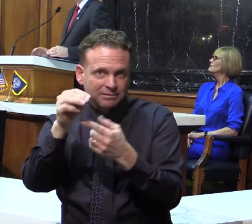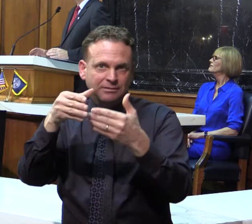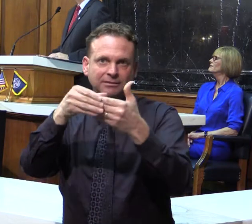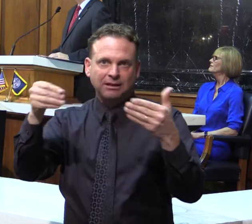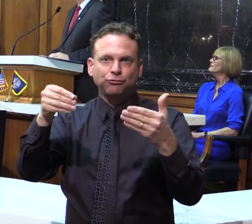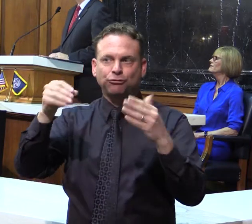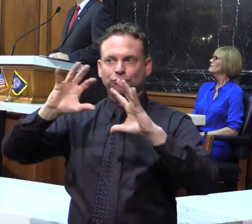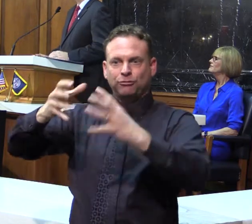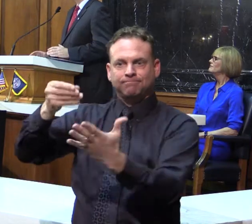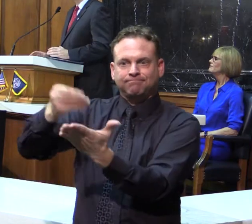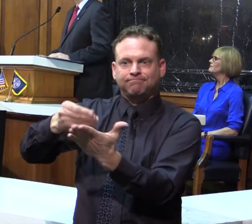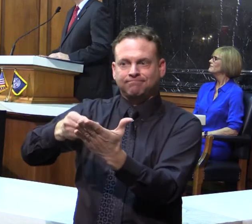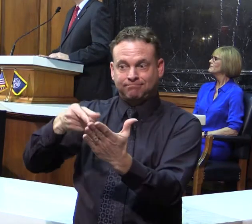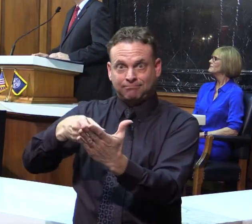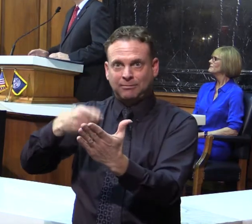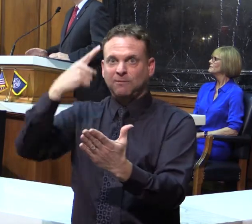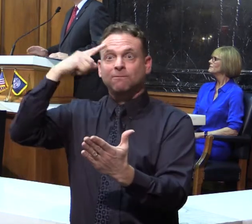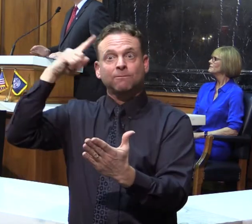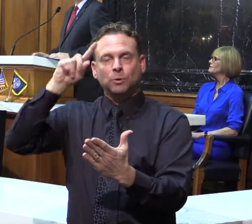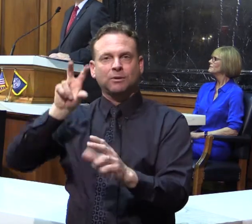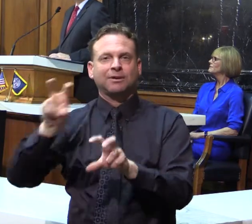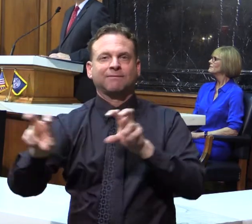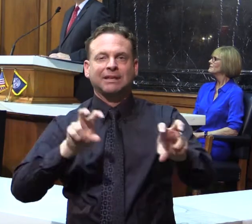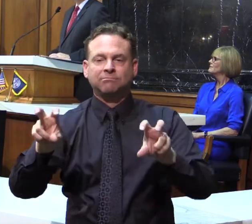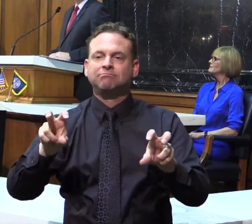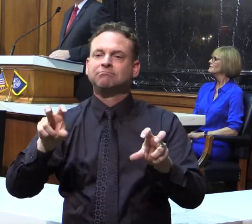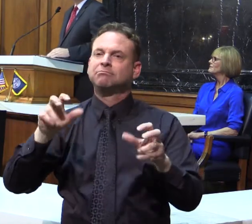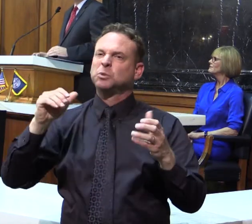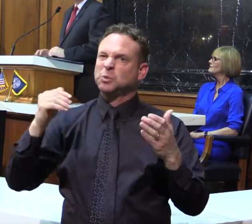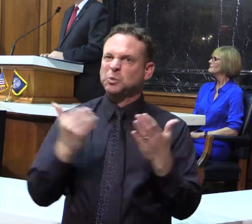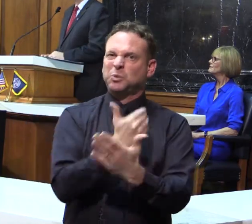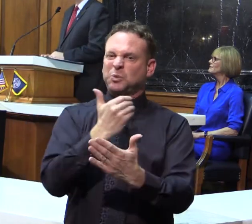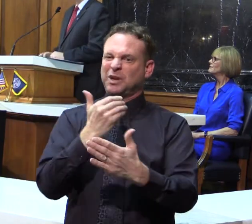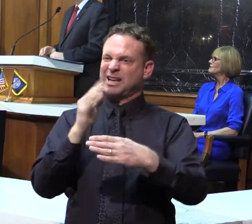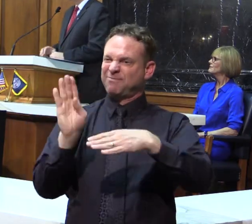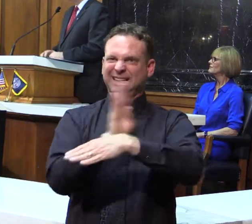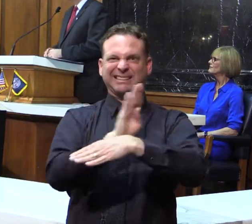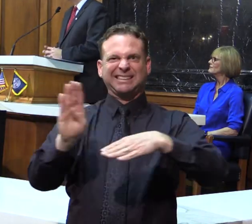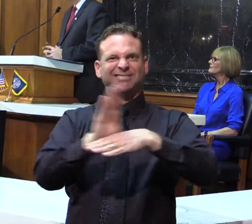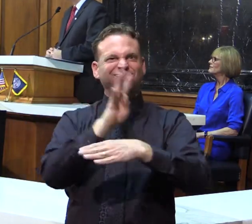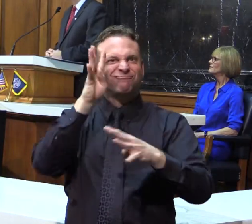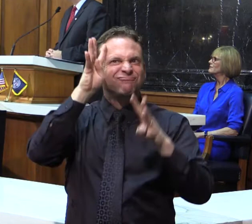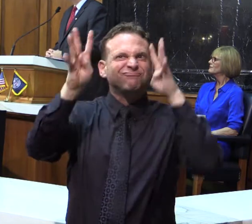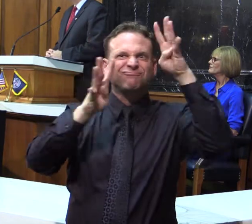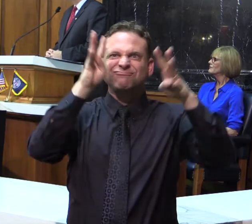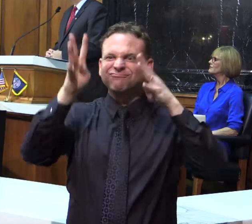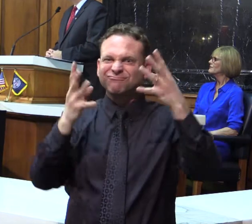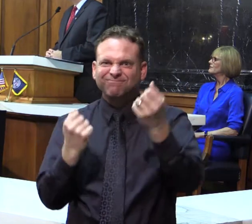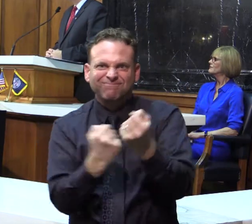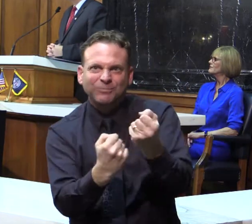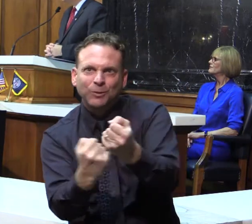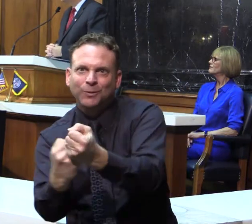to build and support more innovation and entrepreneurship in our state.